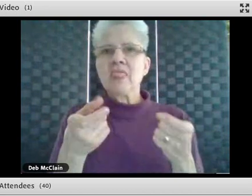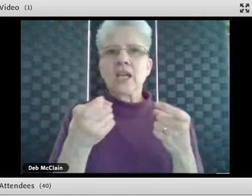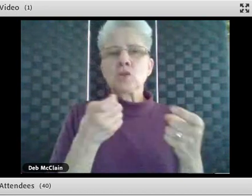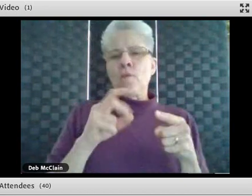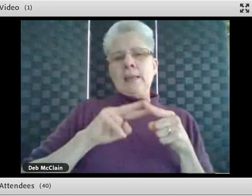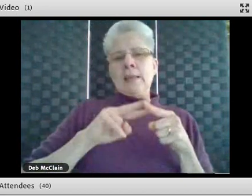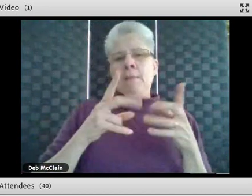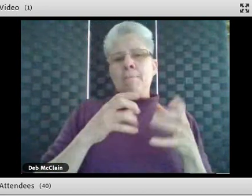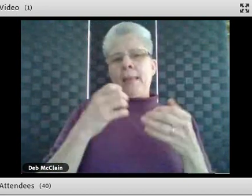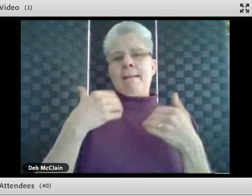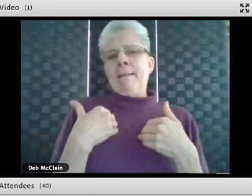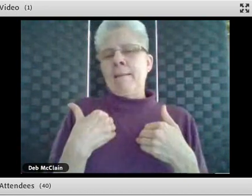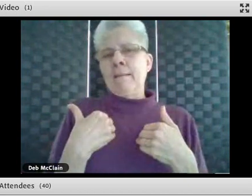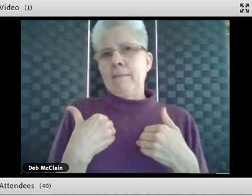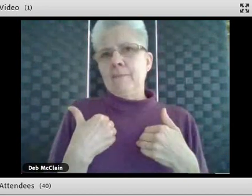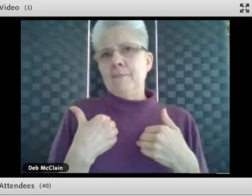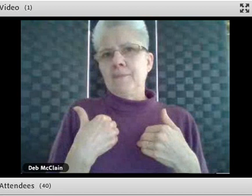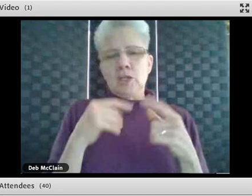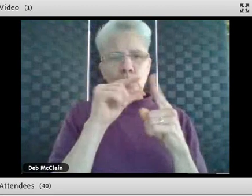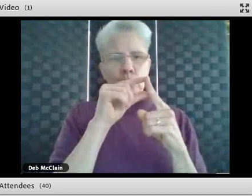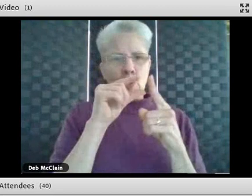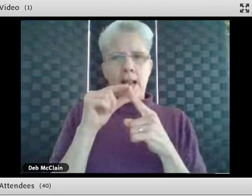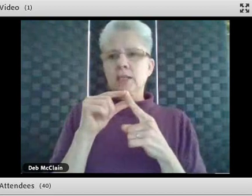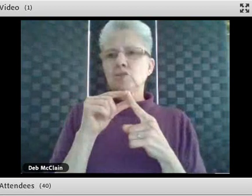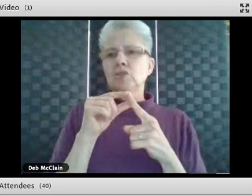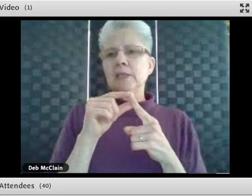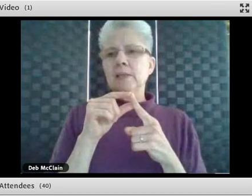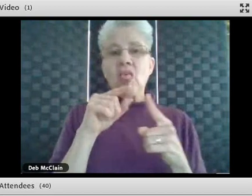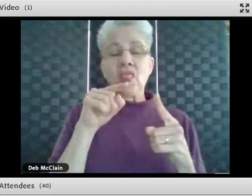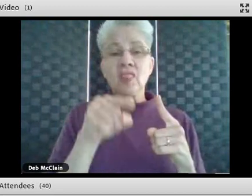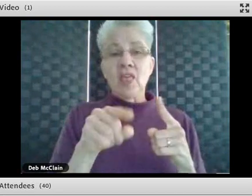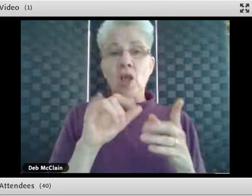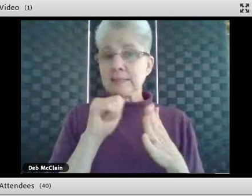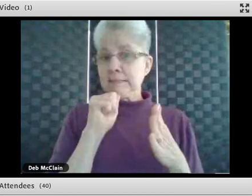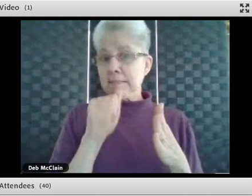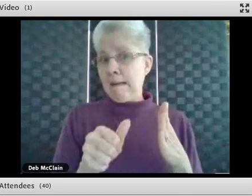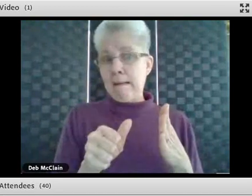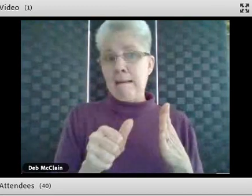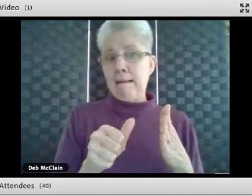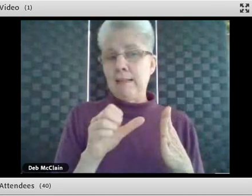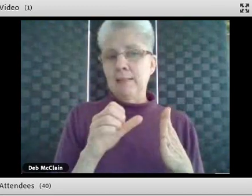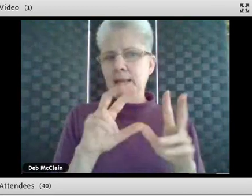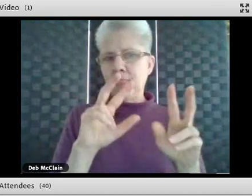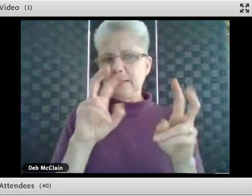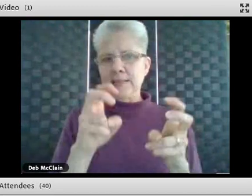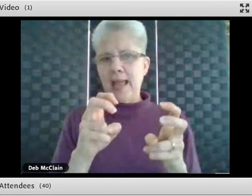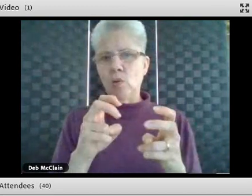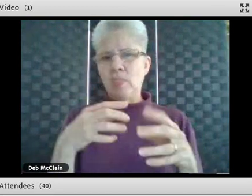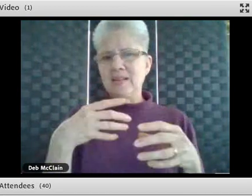may have a terminology there that is not in the title, the summary, the table of contents,